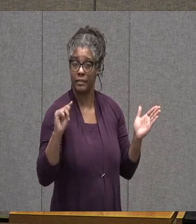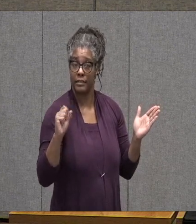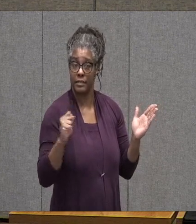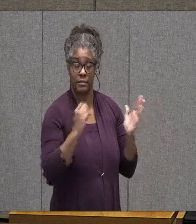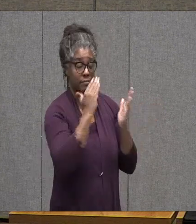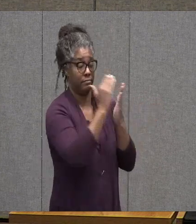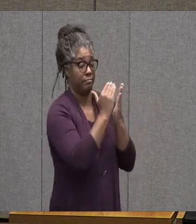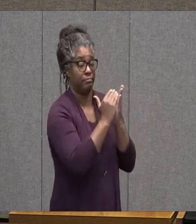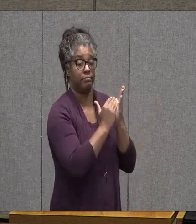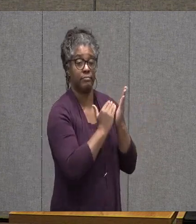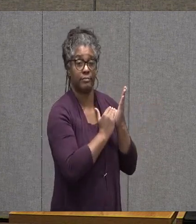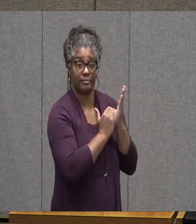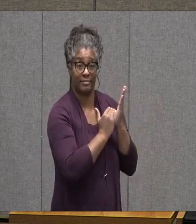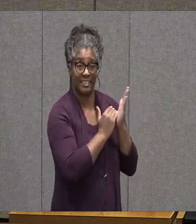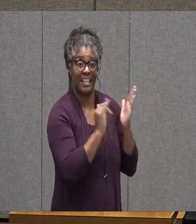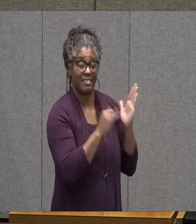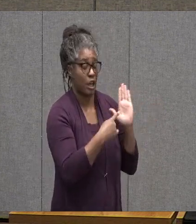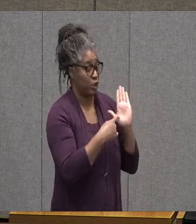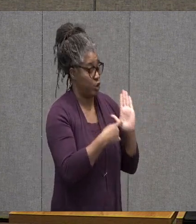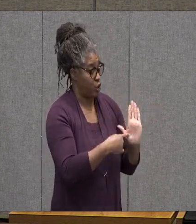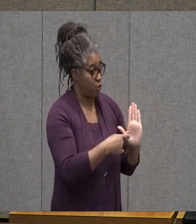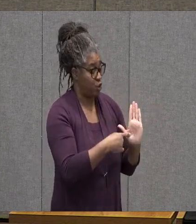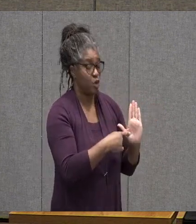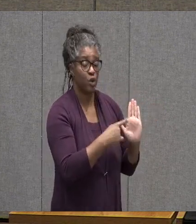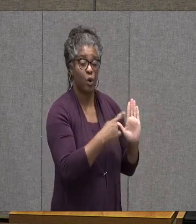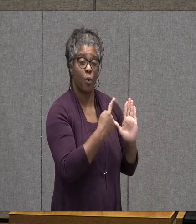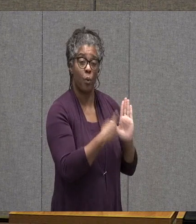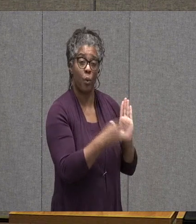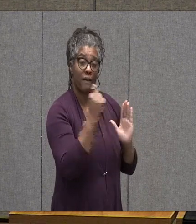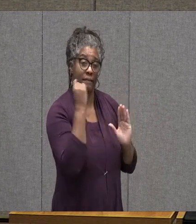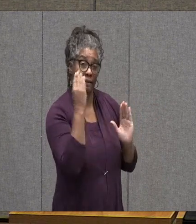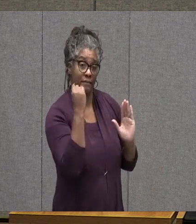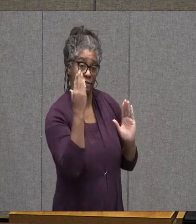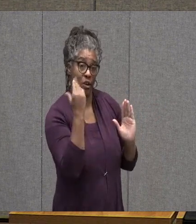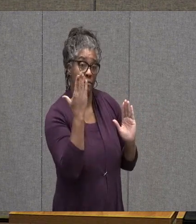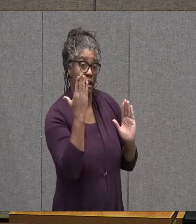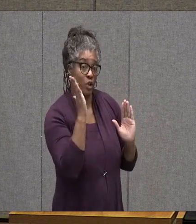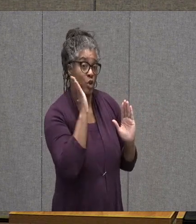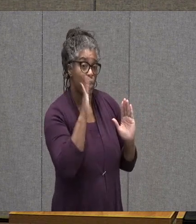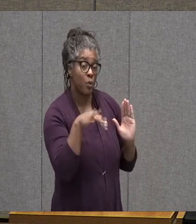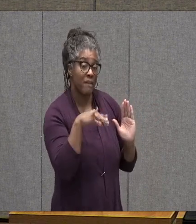what things or what information you can find inside this book.